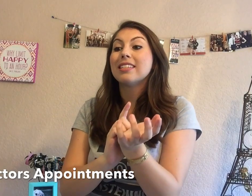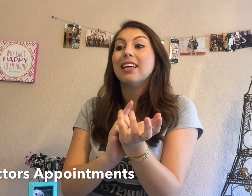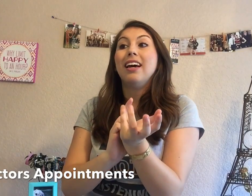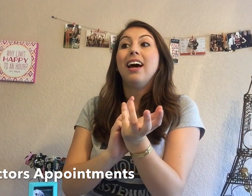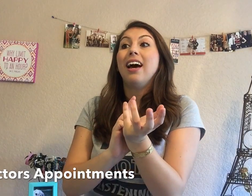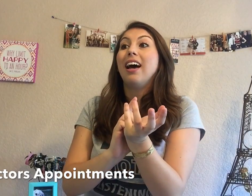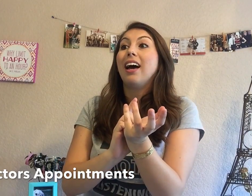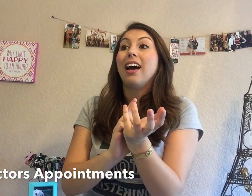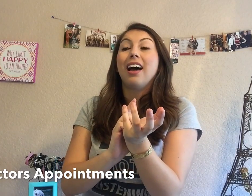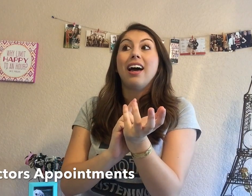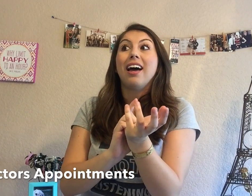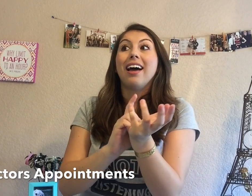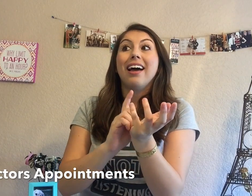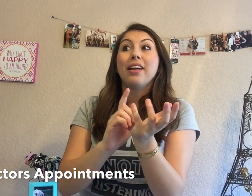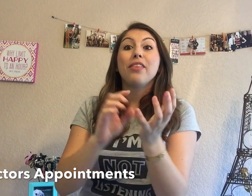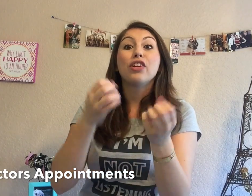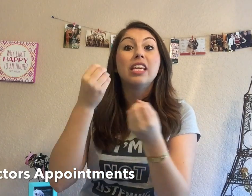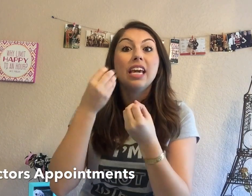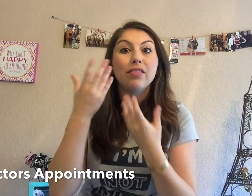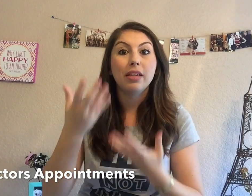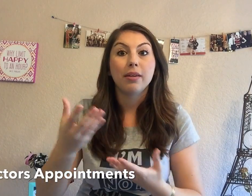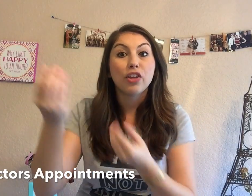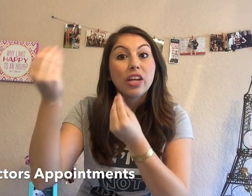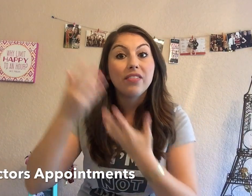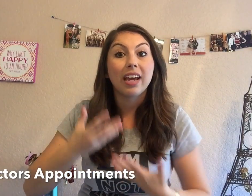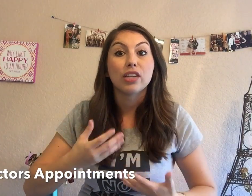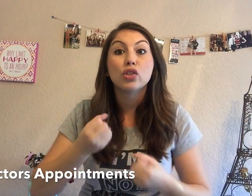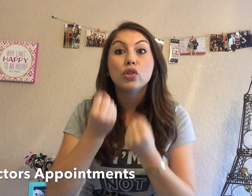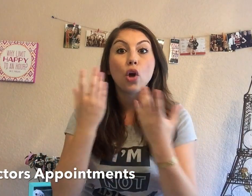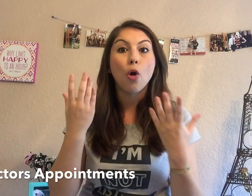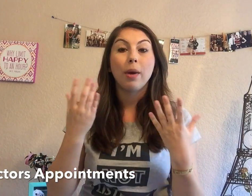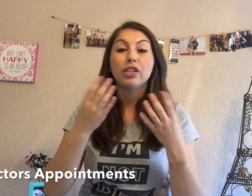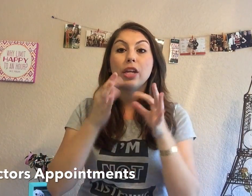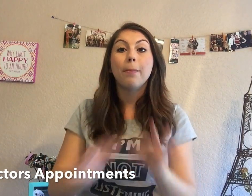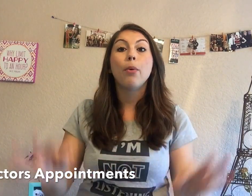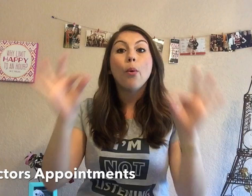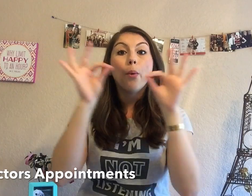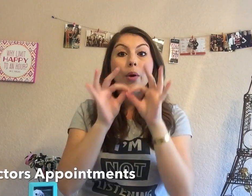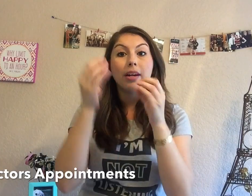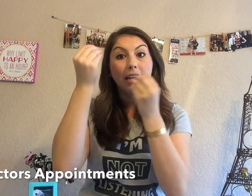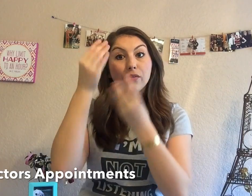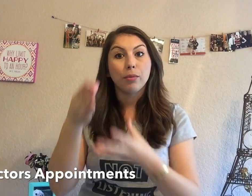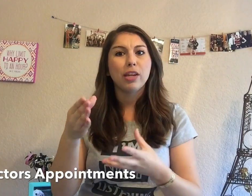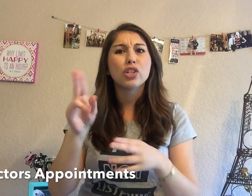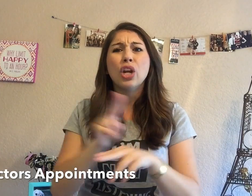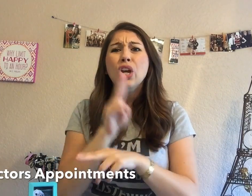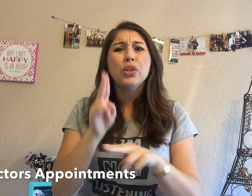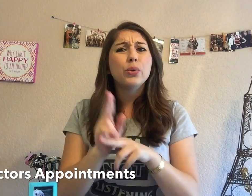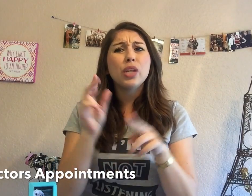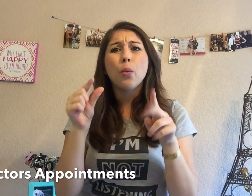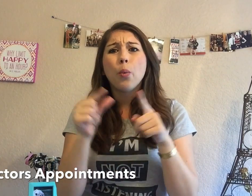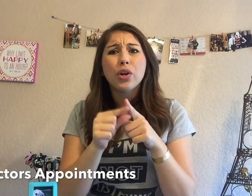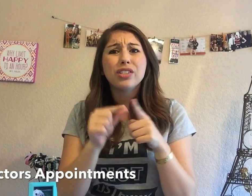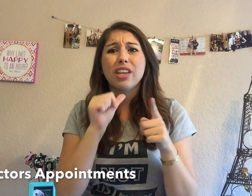They're giving... They're giving us so much important information using words that